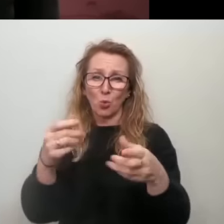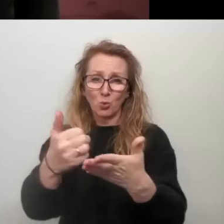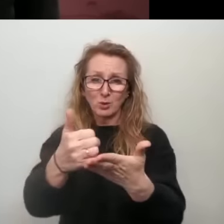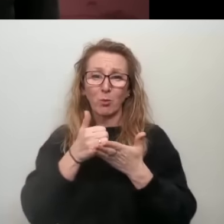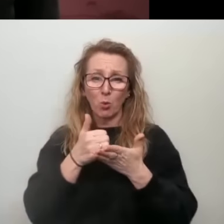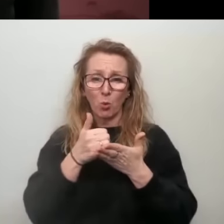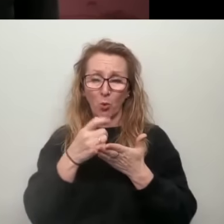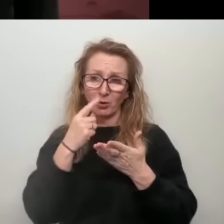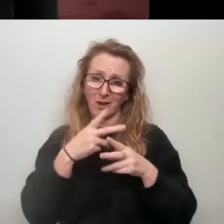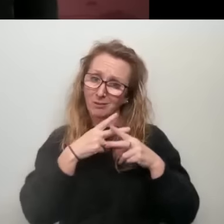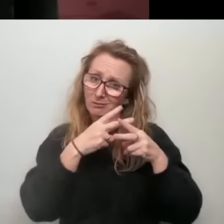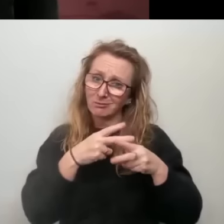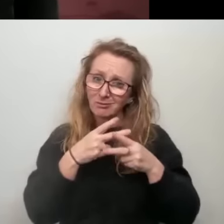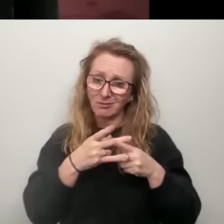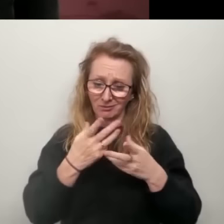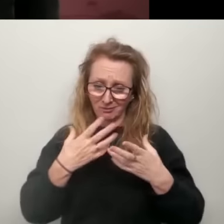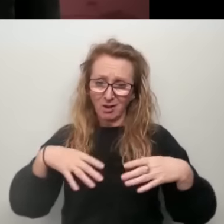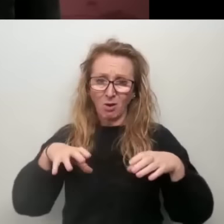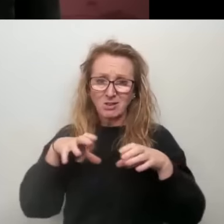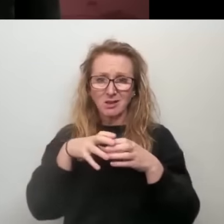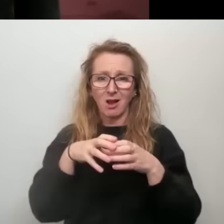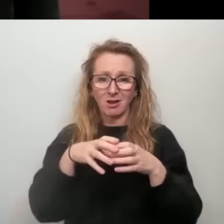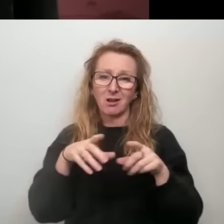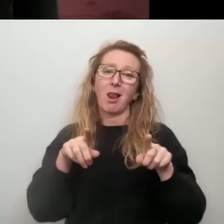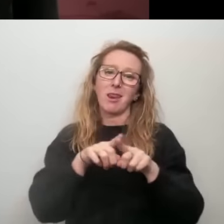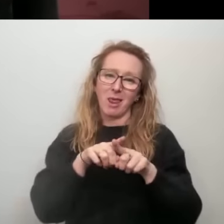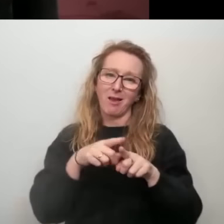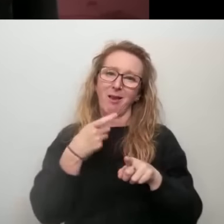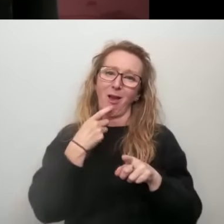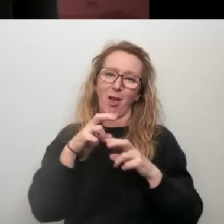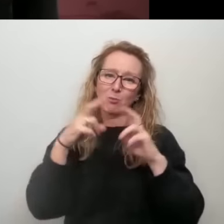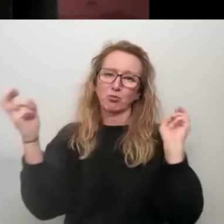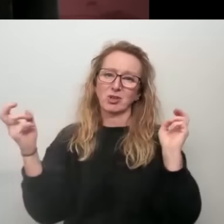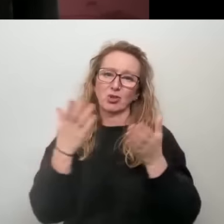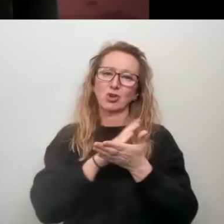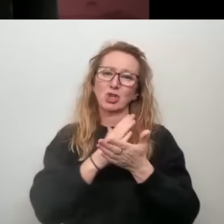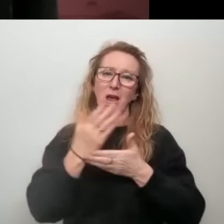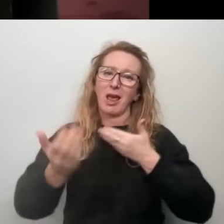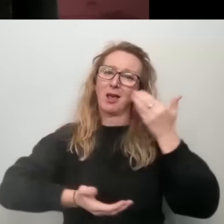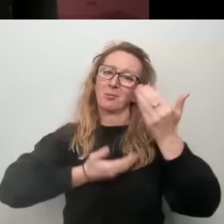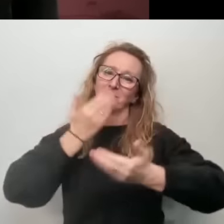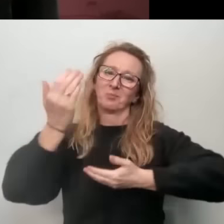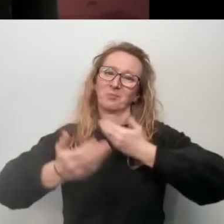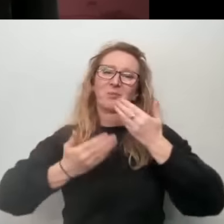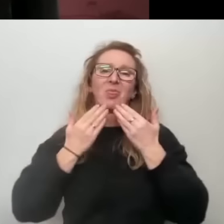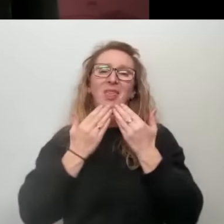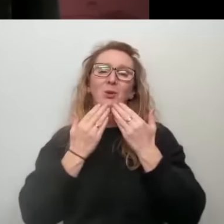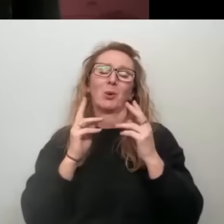for our sites such as the Iron Bridge and share their tales. Thank you once again and goodnight.